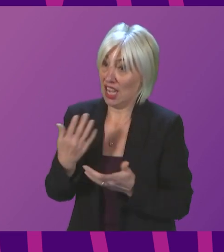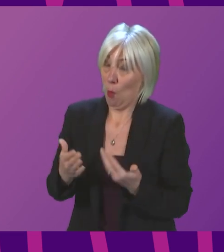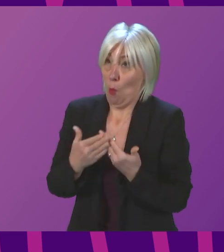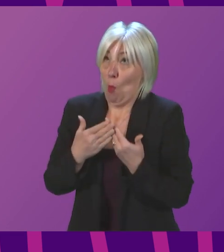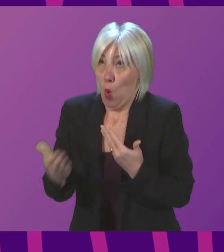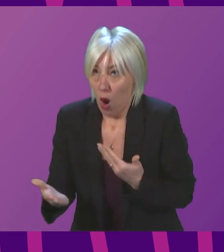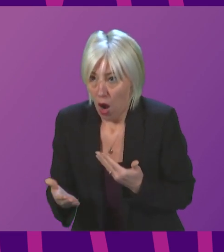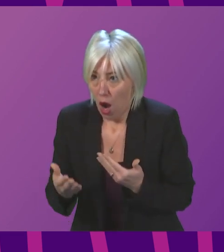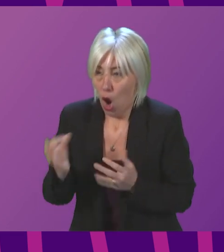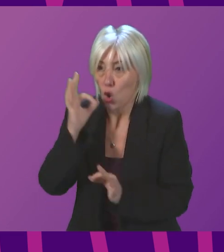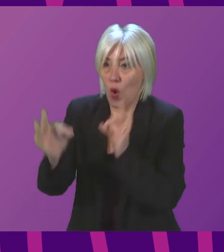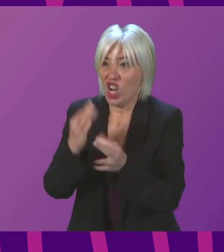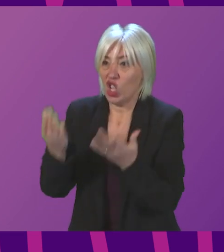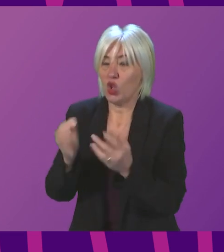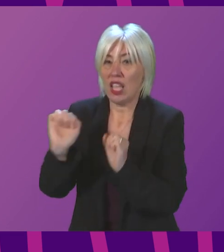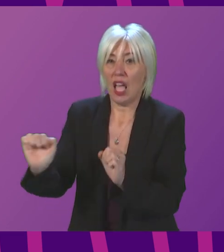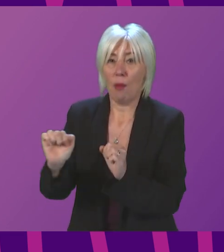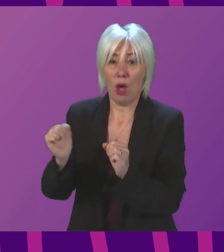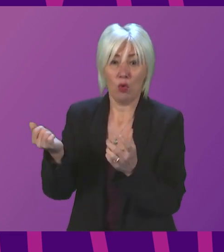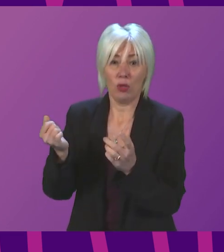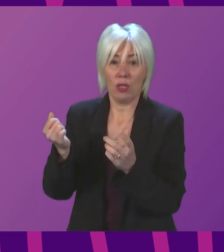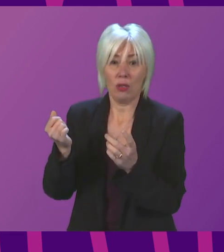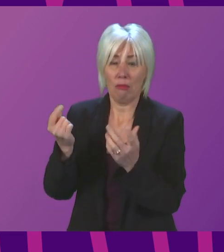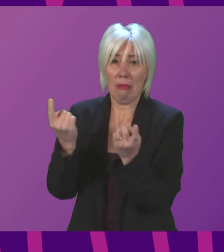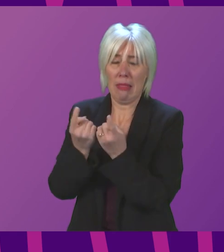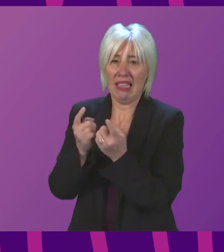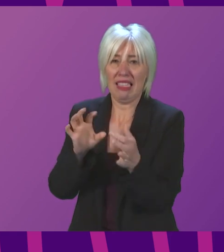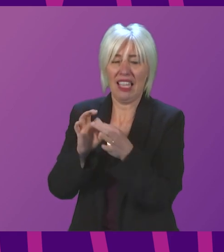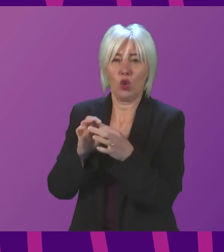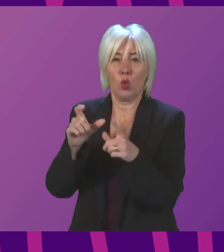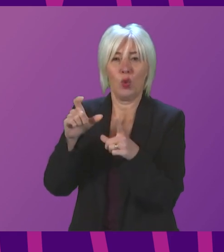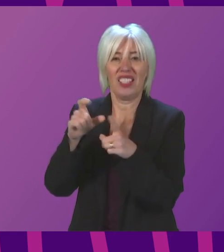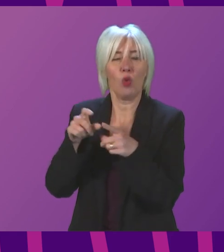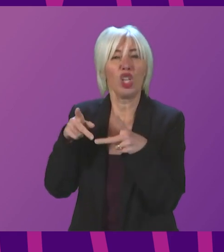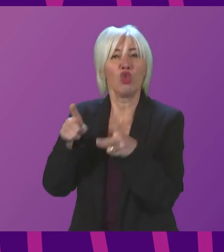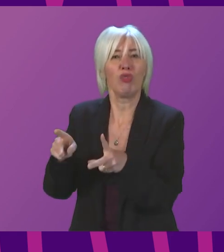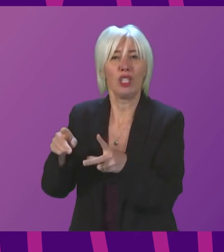the whole Downing Street wallpaper issue, but I will leave them to one side. I do not